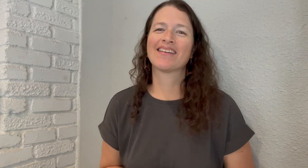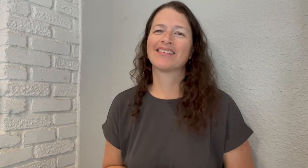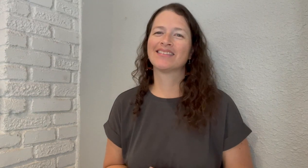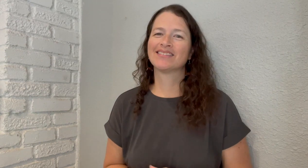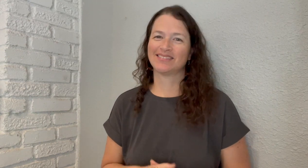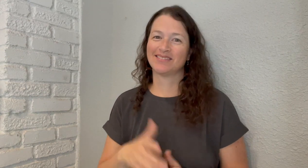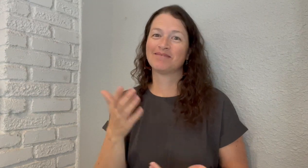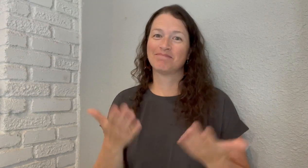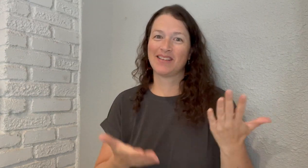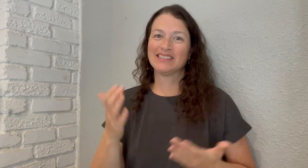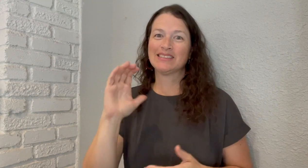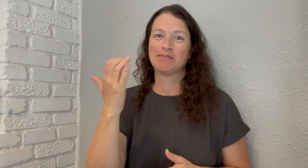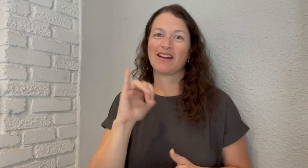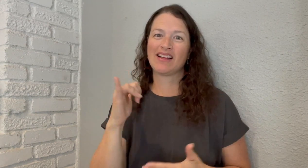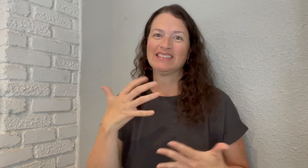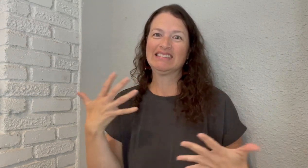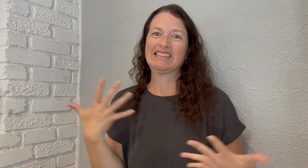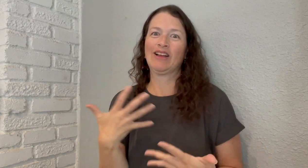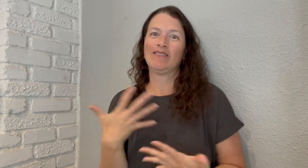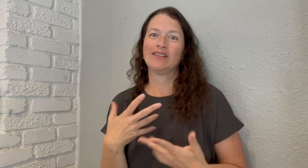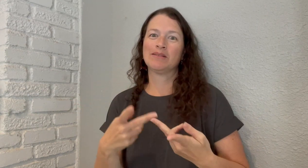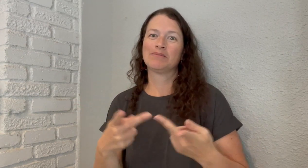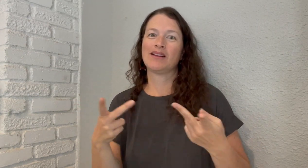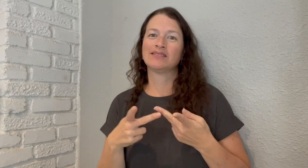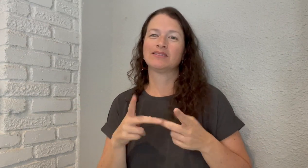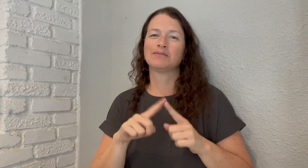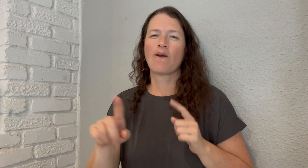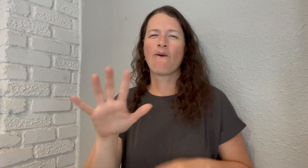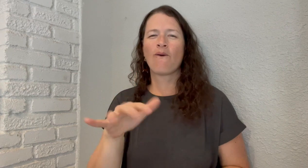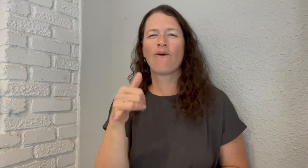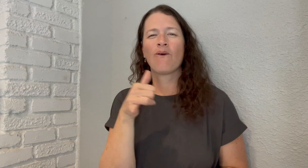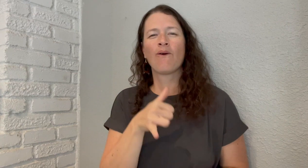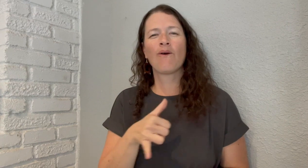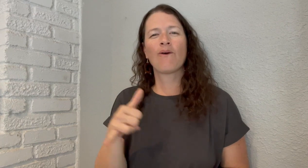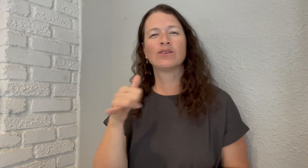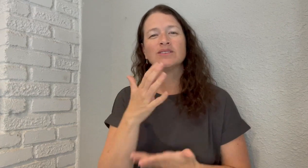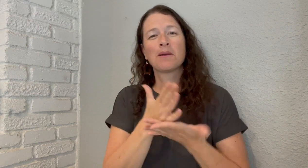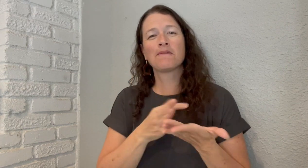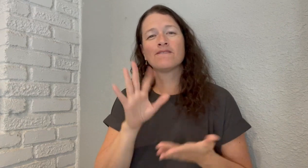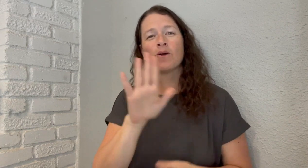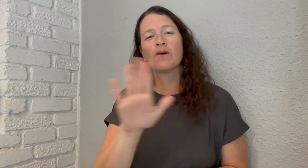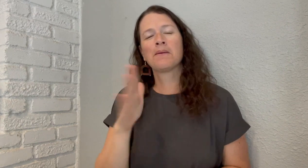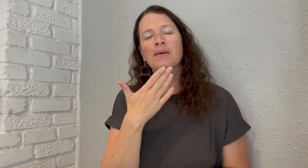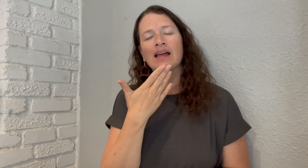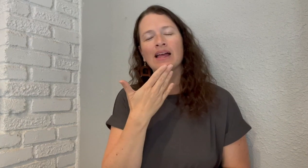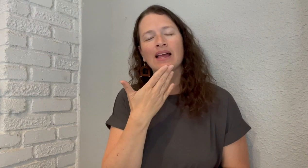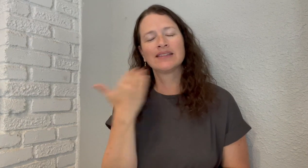high school is not that bad. It may seem like it's scary and intimidating, but oh goodness,